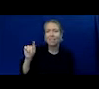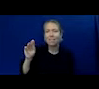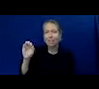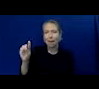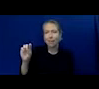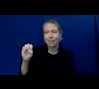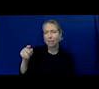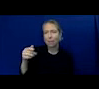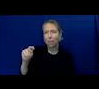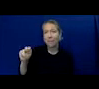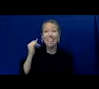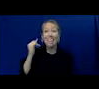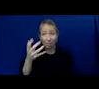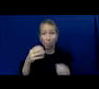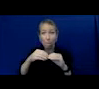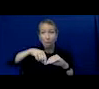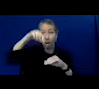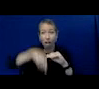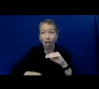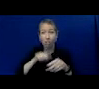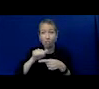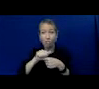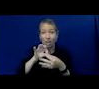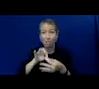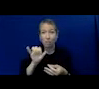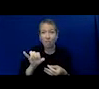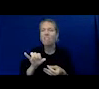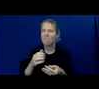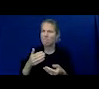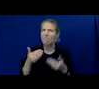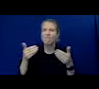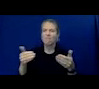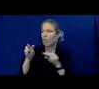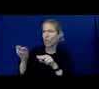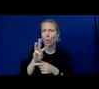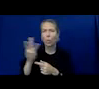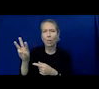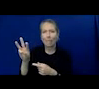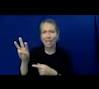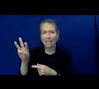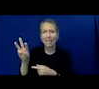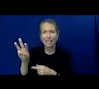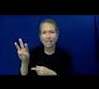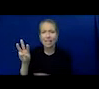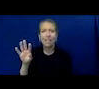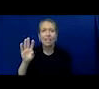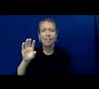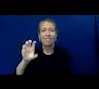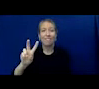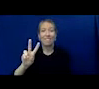Please bear with us. Thanks for your patience. (pause). Our training plan for today. First I'm going to give a short overview of customized employment. If you would like more in depth training on .... (pause). Welcome to today's webcast on the effectiveness of customized employment for transition age youth with disabilities.